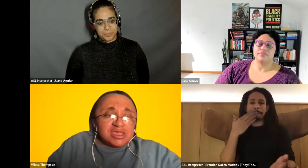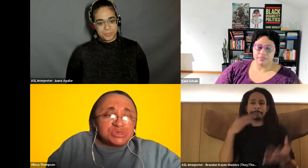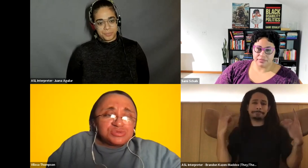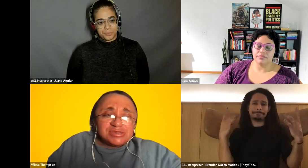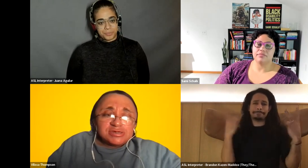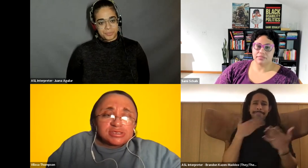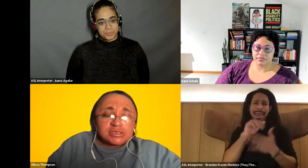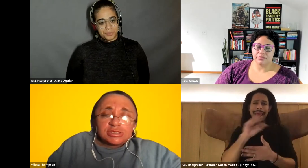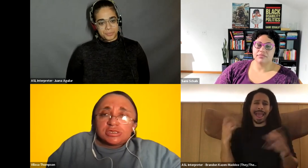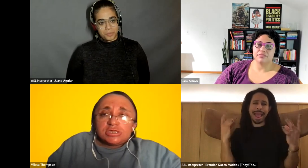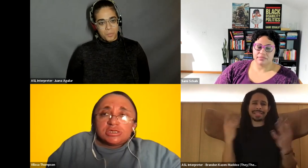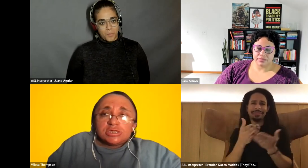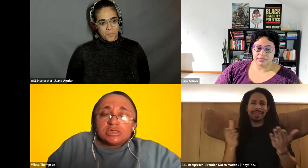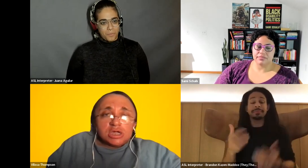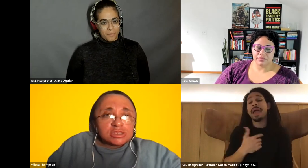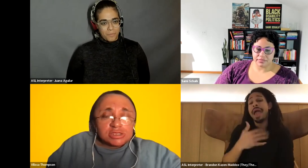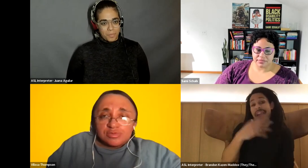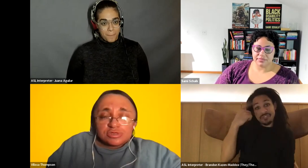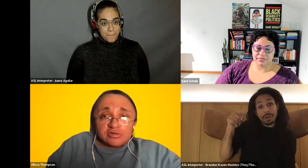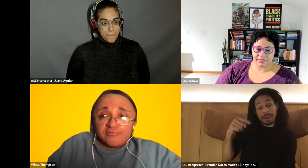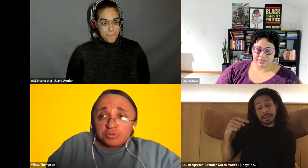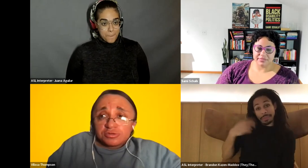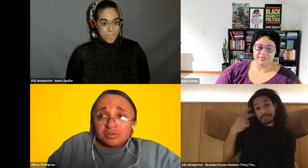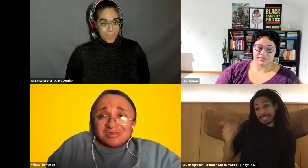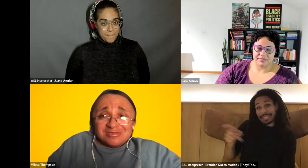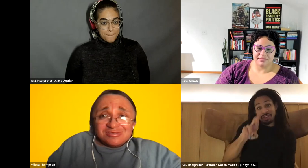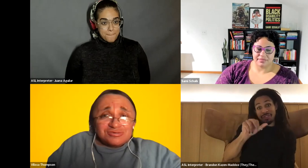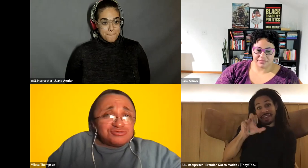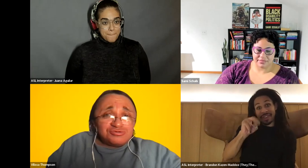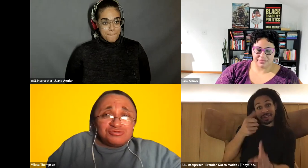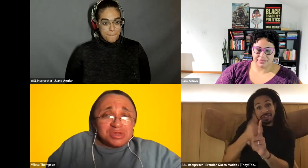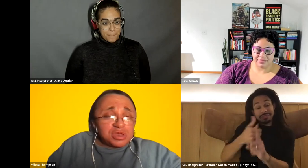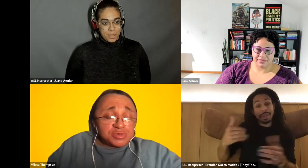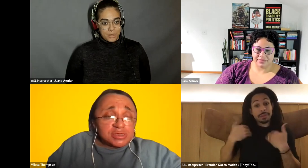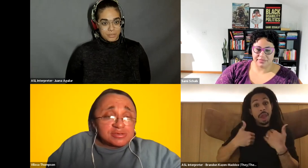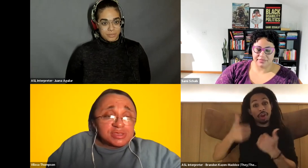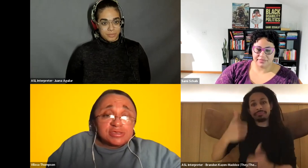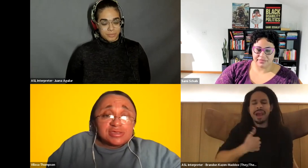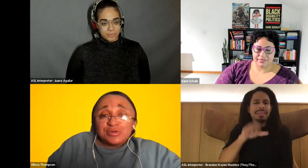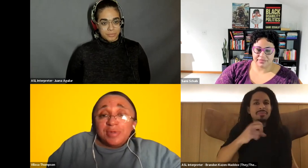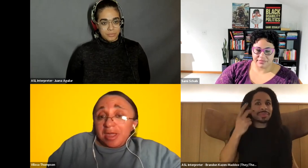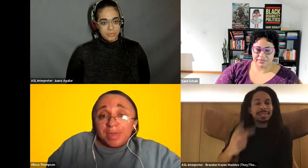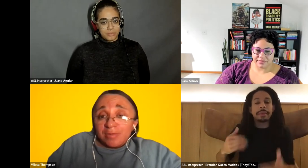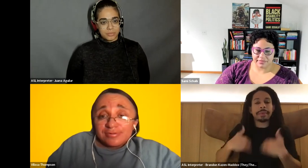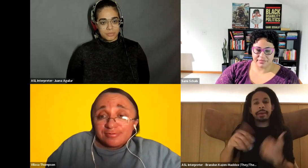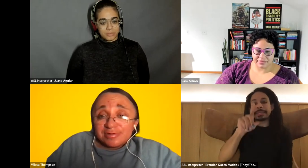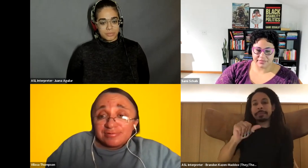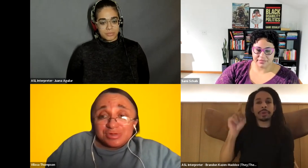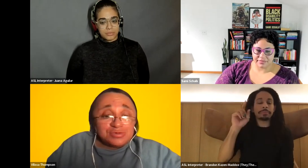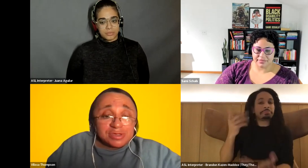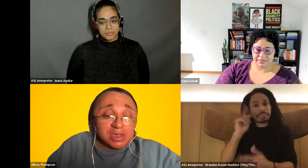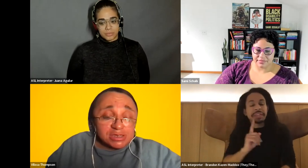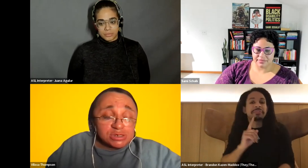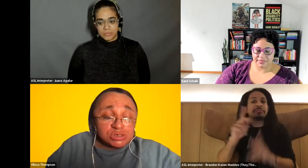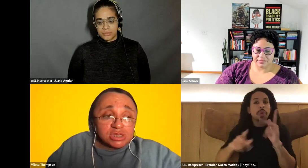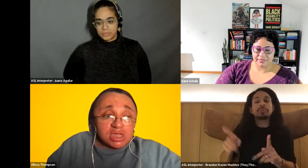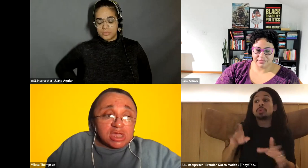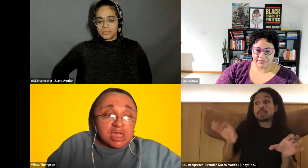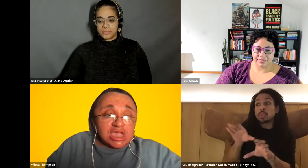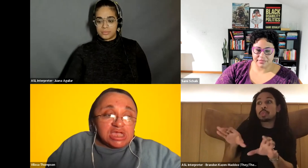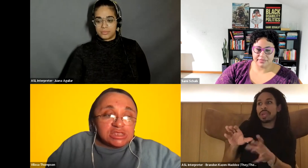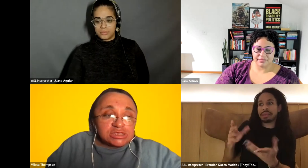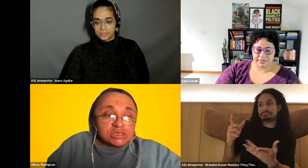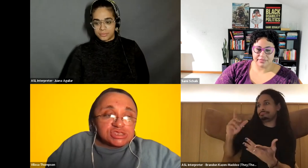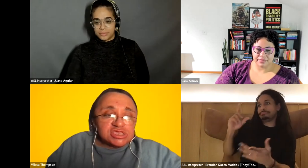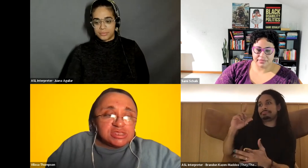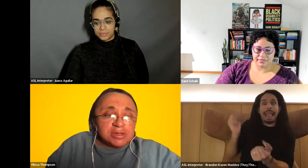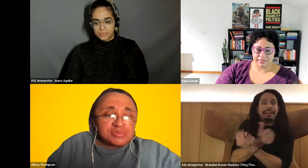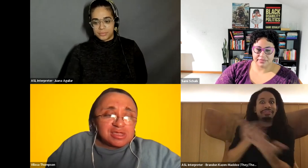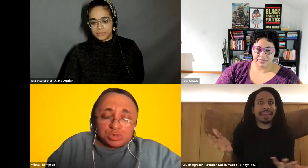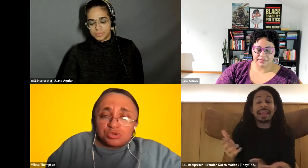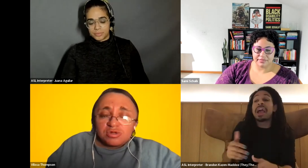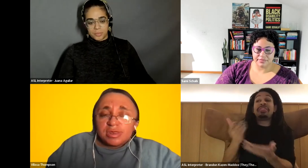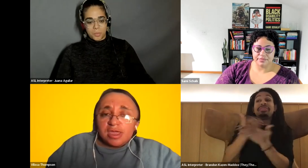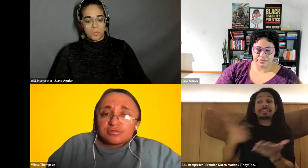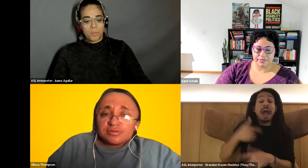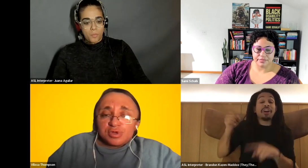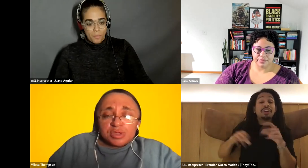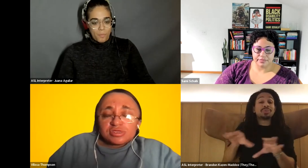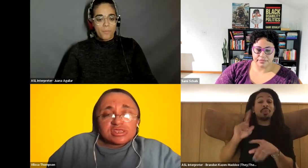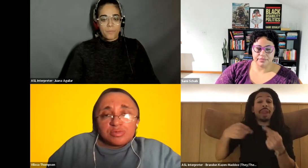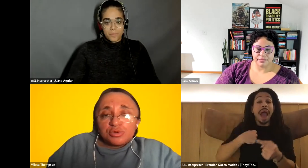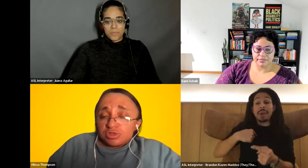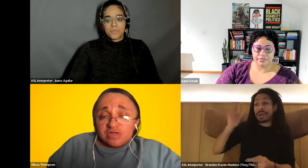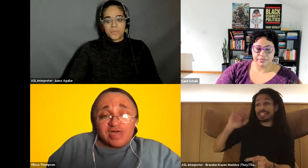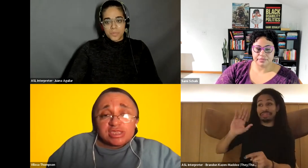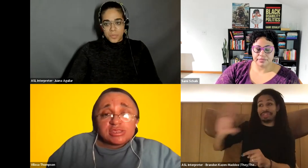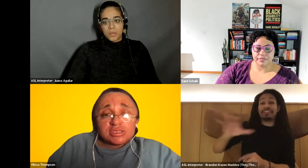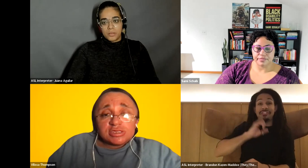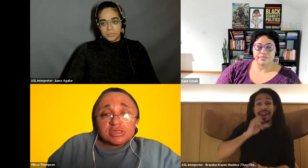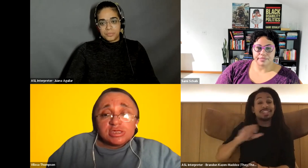Vilissa Thompson: It's really good to see you on disabled. Deaf folks just do incredible things, things that you may not have thought about doing. Were you at their age. and just seeing them take control of the narrative or their disabled or deaf identity